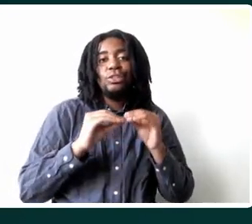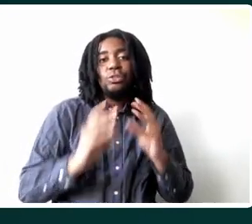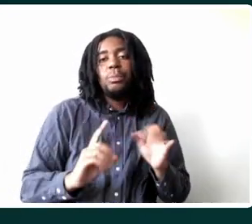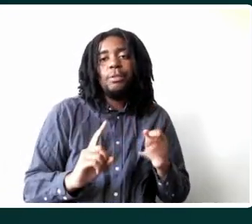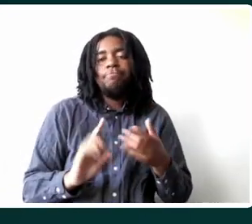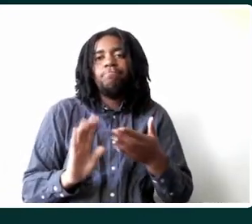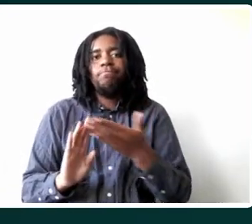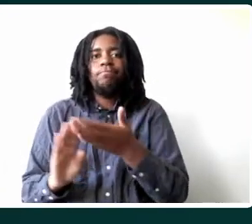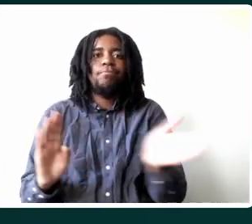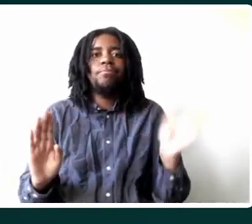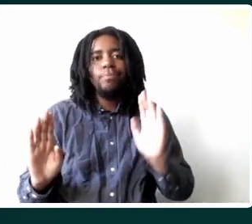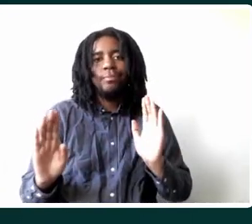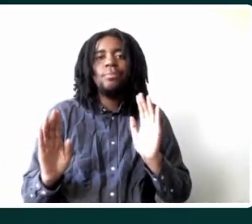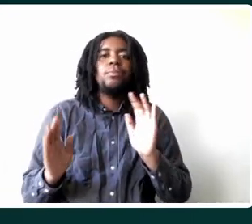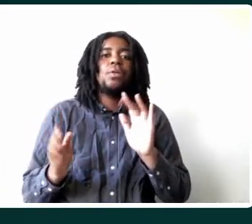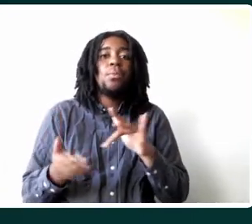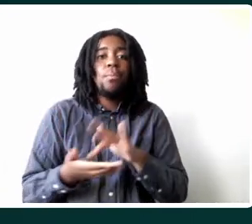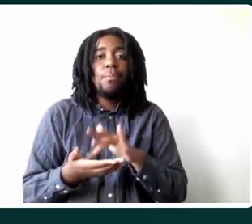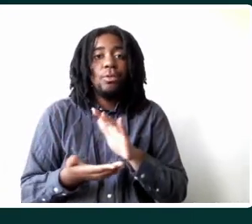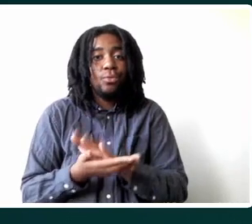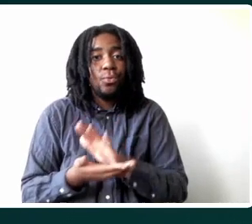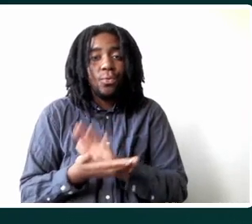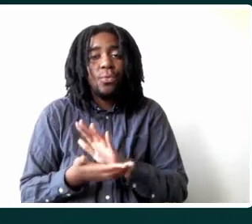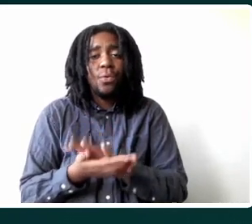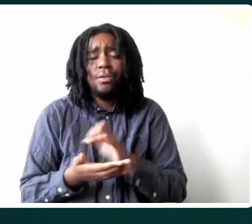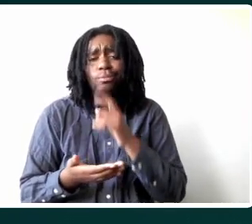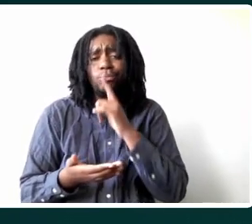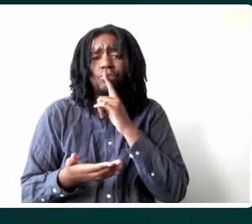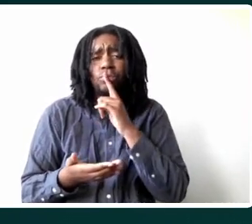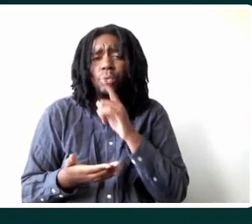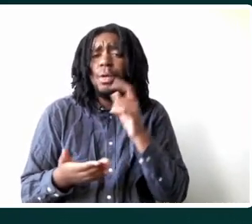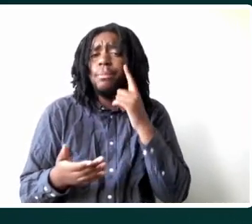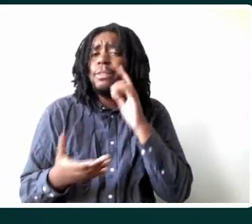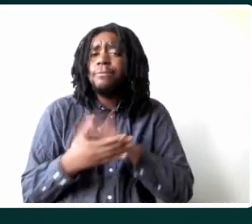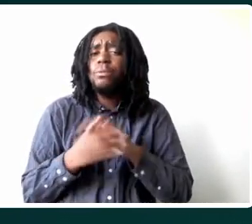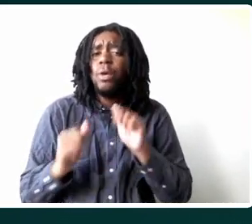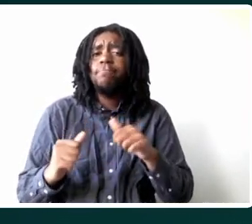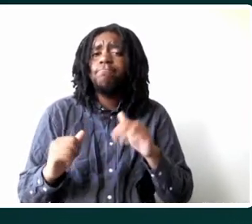middle school. We do believe that it's possible to have this dialogue with young people at various